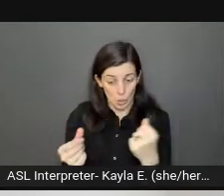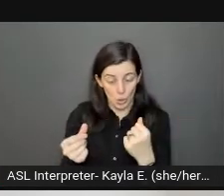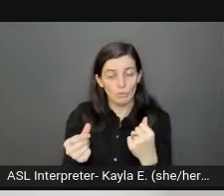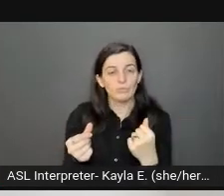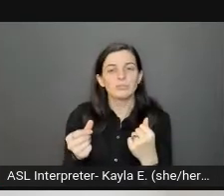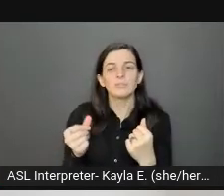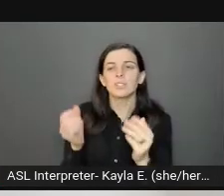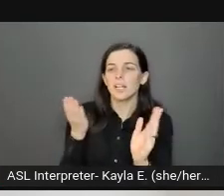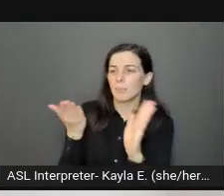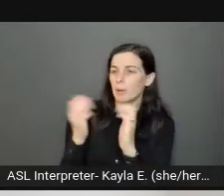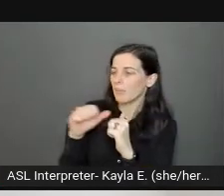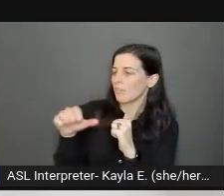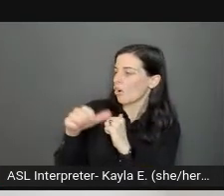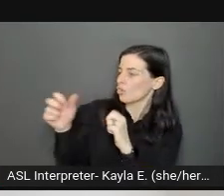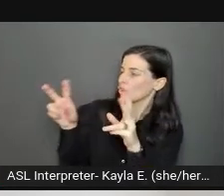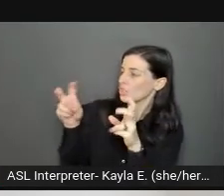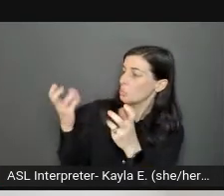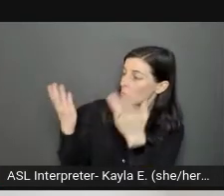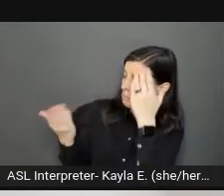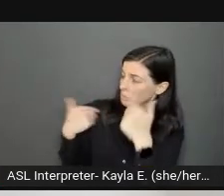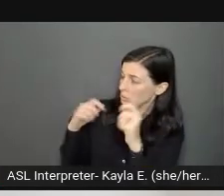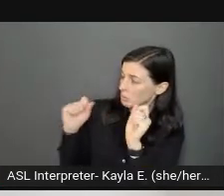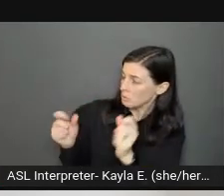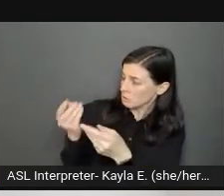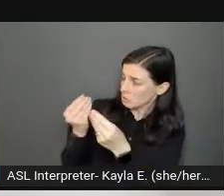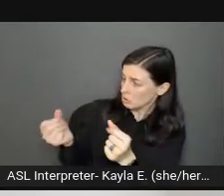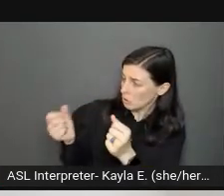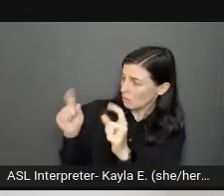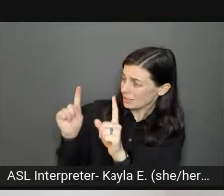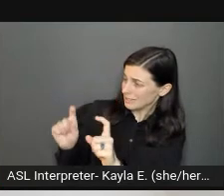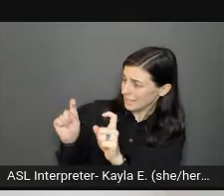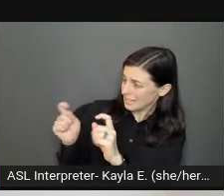that may be able to be solved by test automation, not